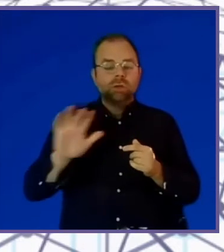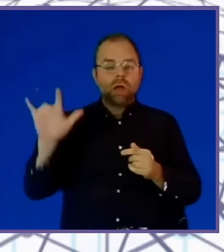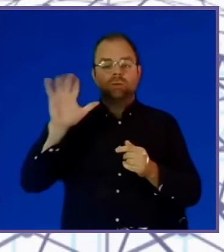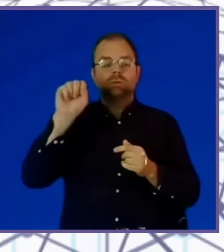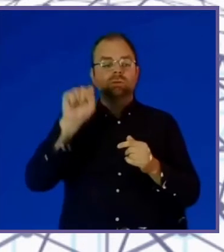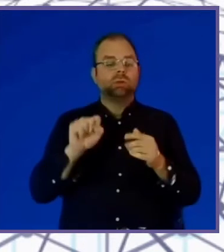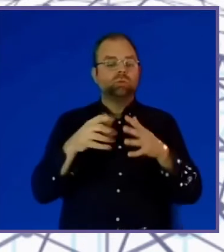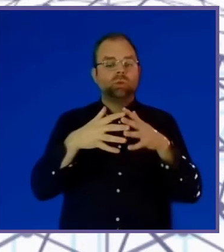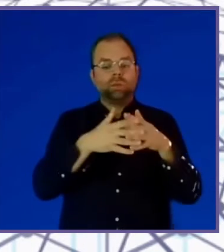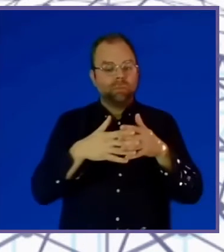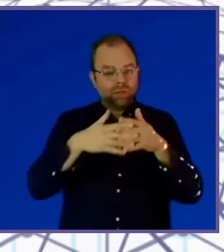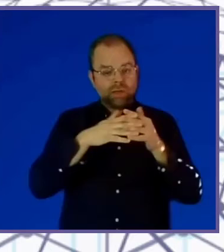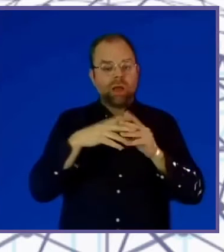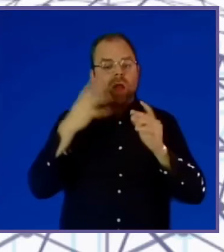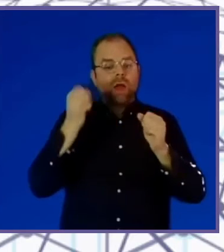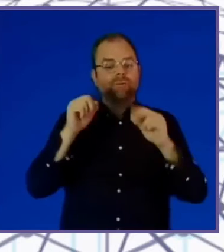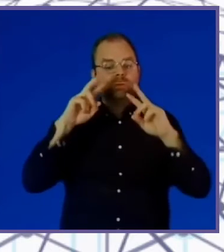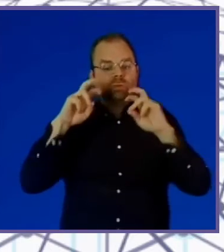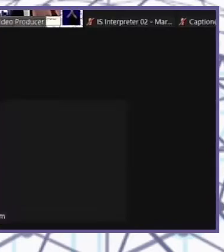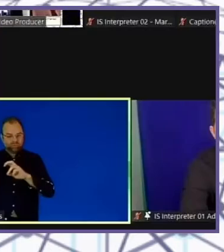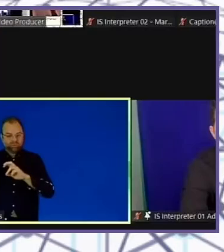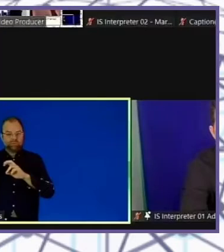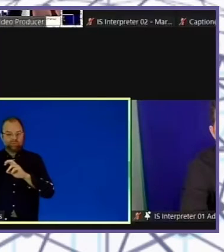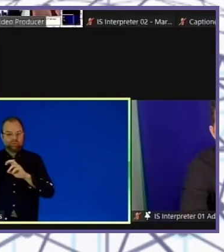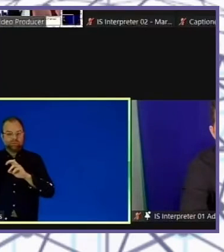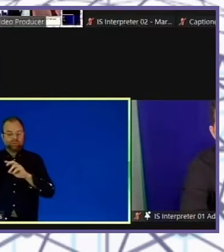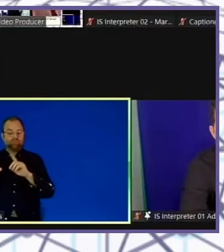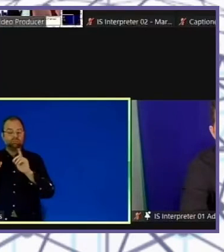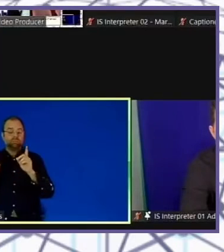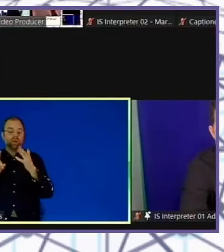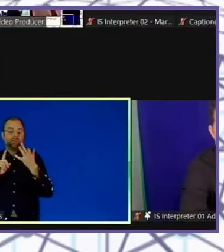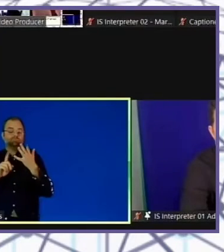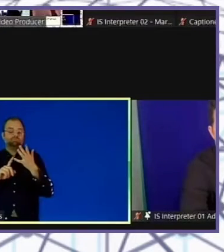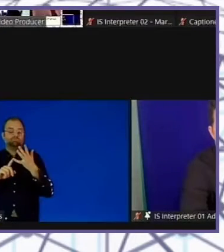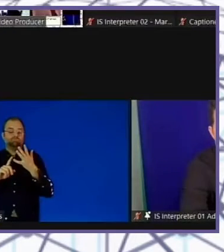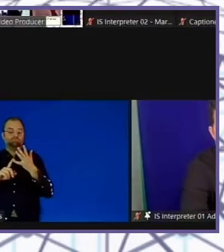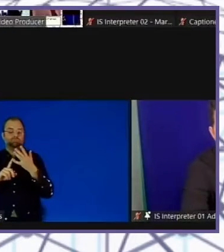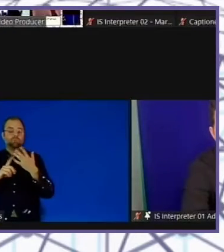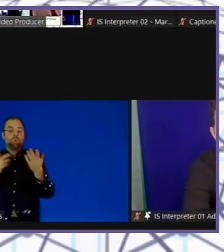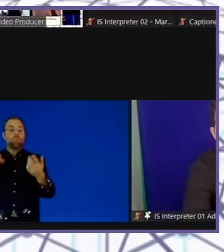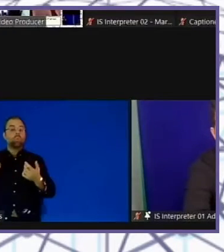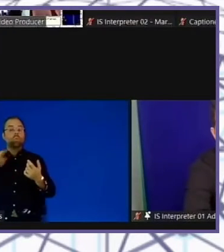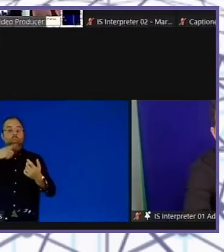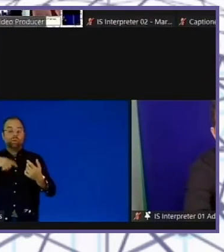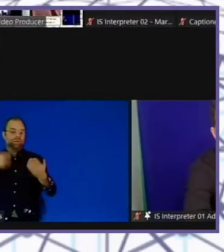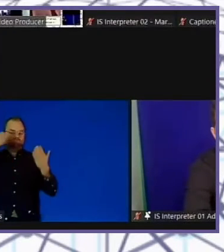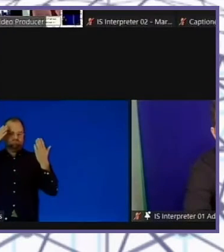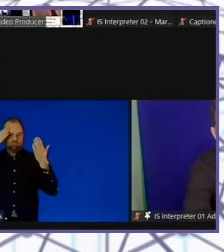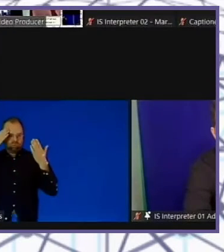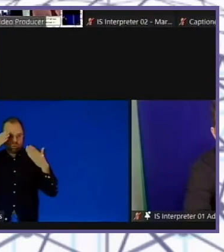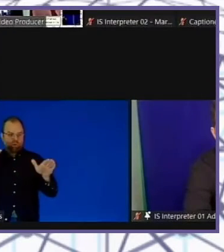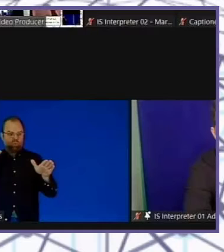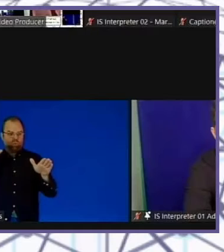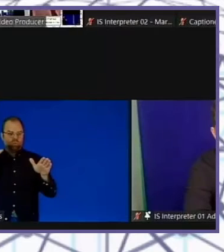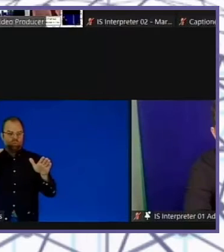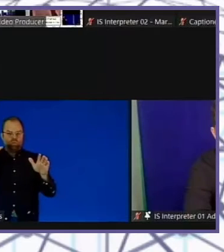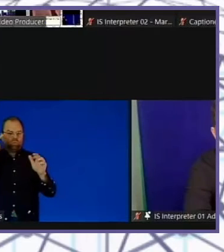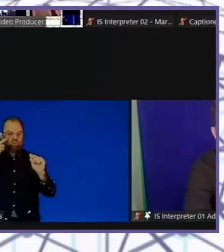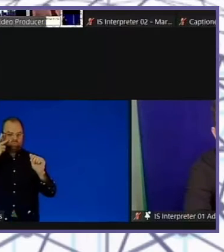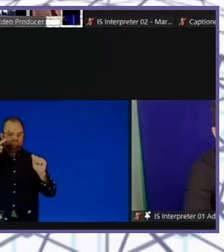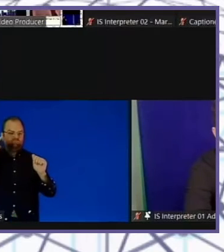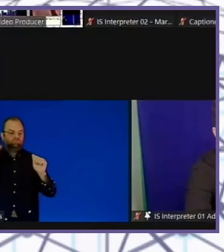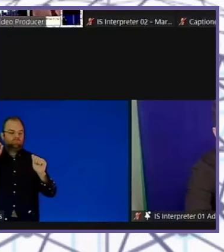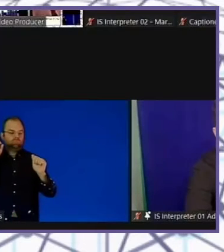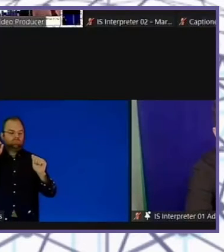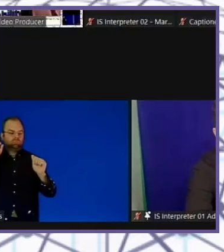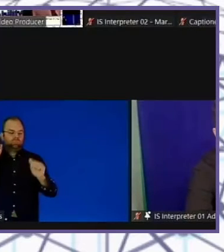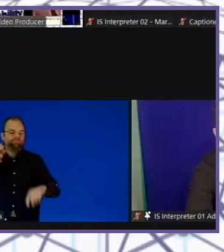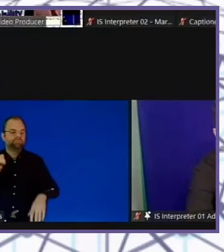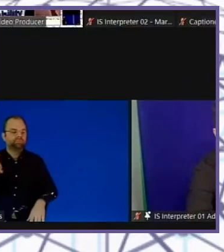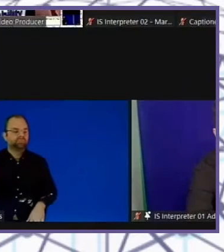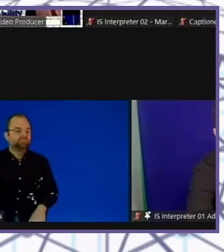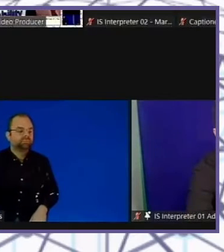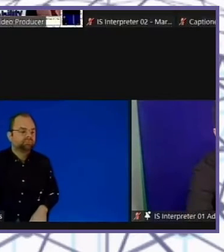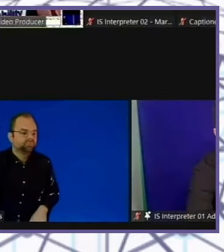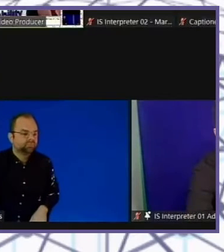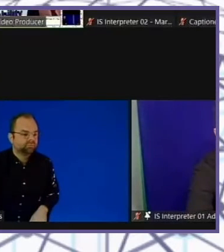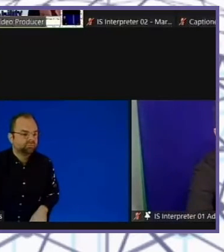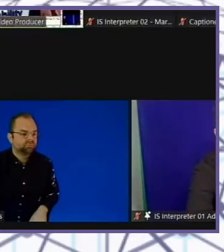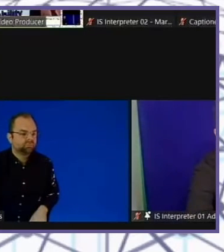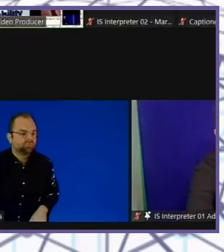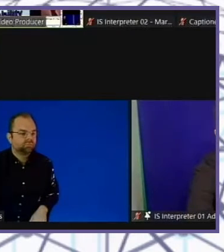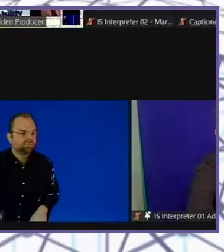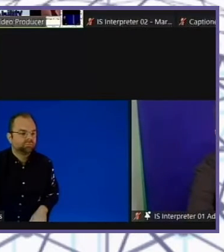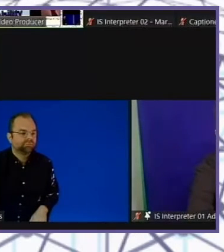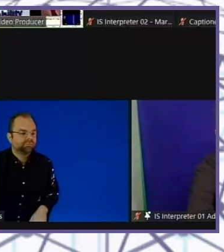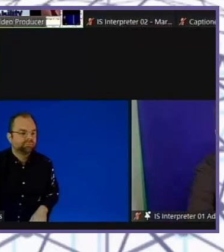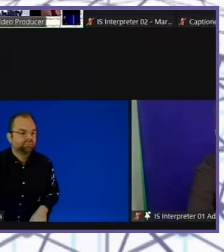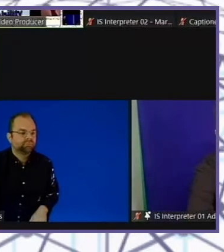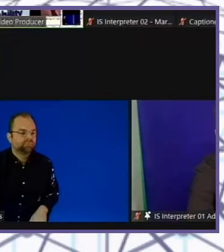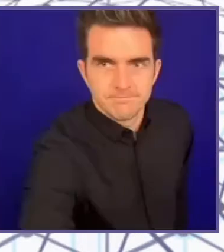about how deafblind children in the Global South access or not education, health and social care.